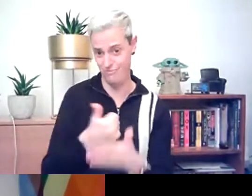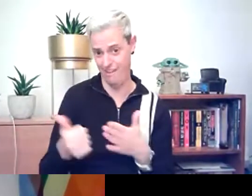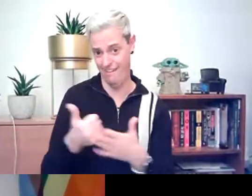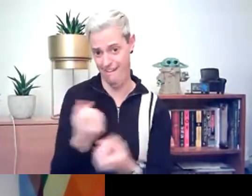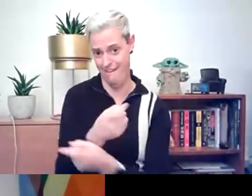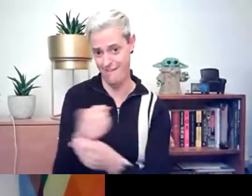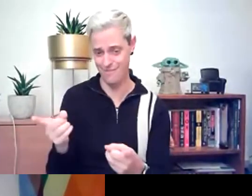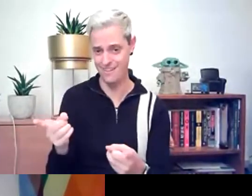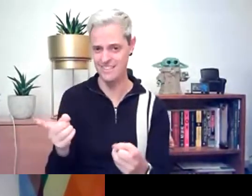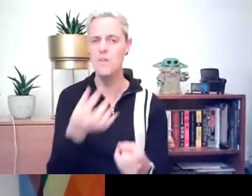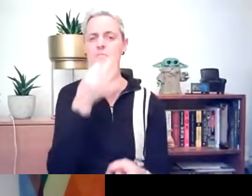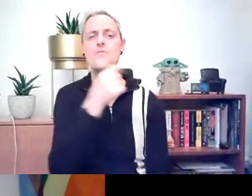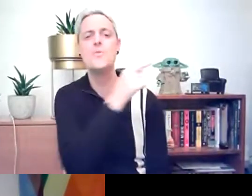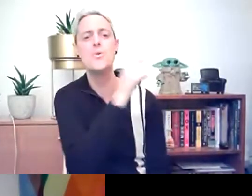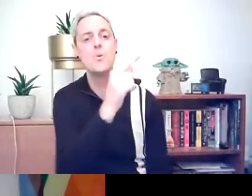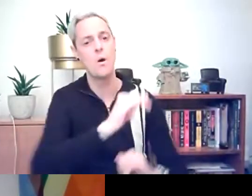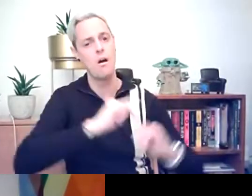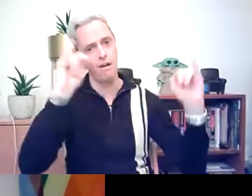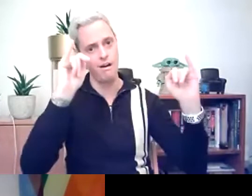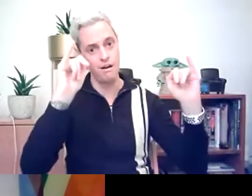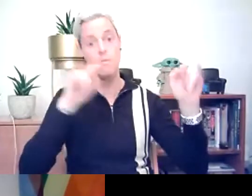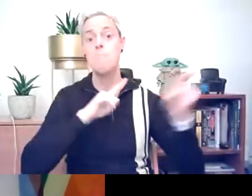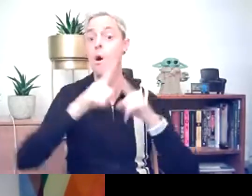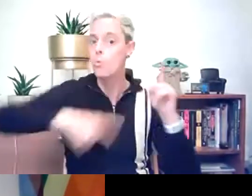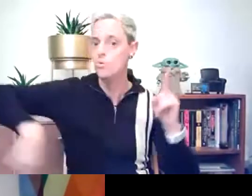18:26:20 I find helpful to think about when it feels really overwhelming is that yes these